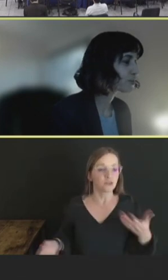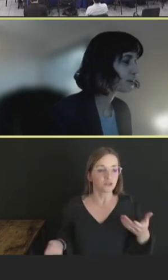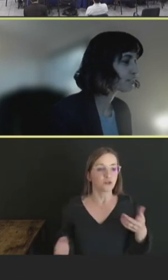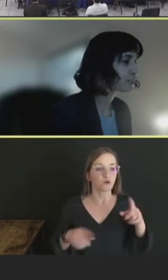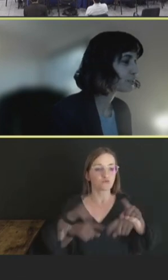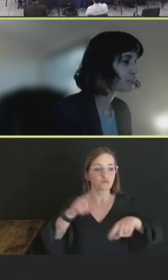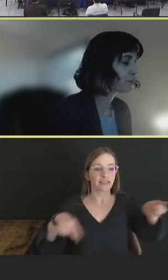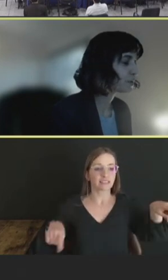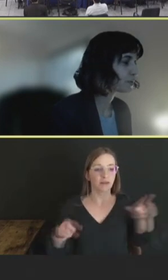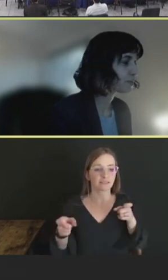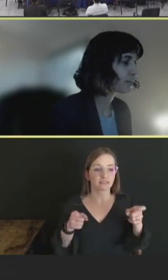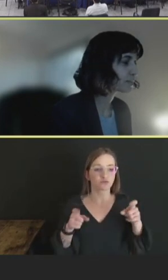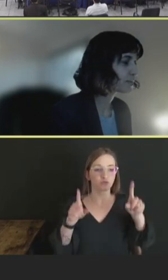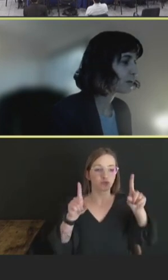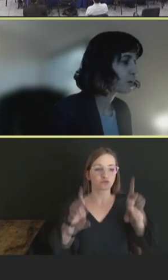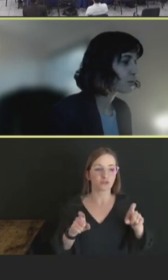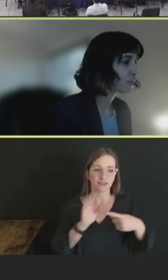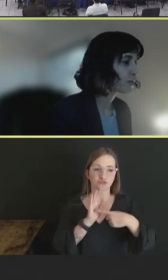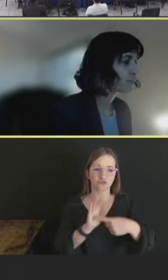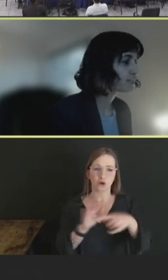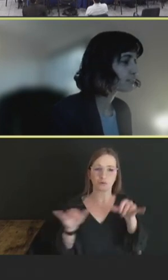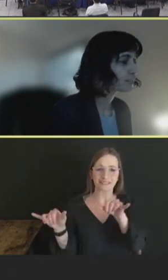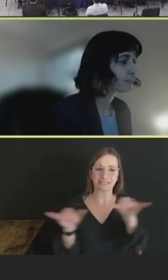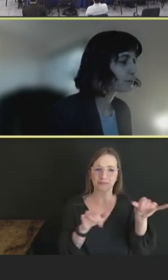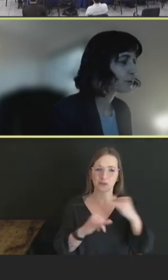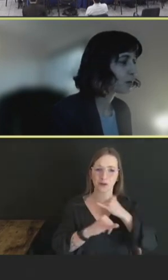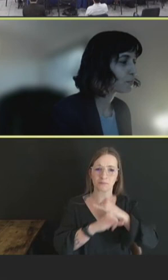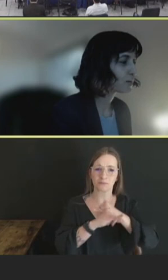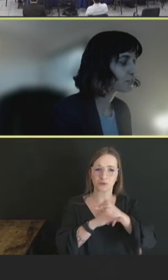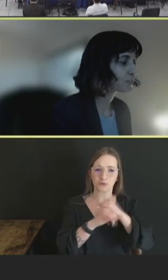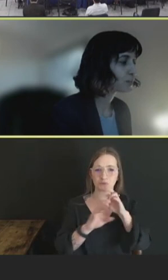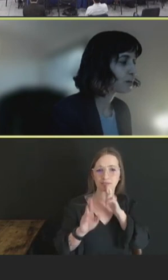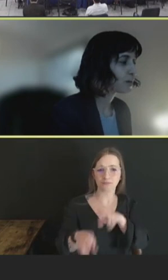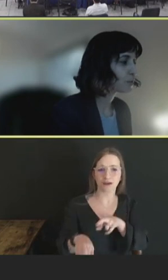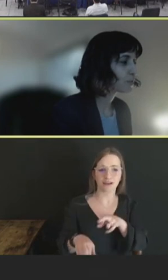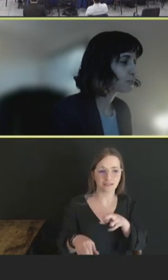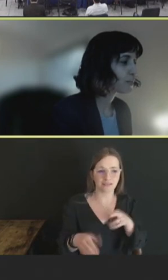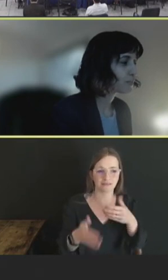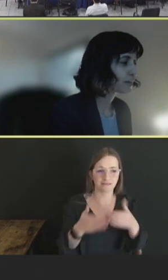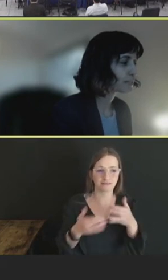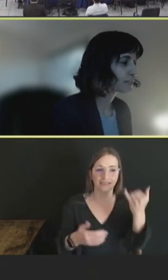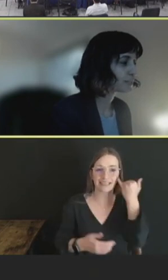shown a similar immune response, whether given singly or in combination with other vaccines,